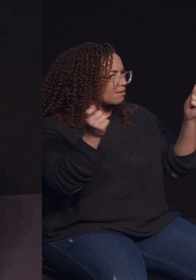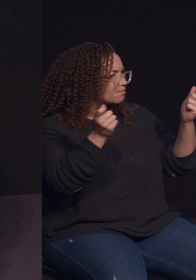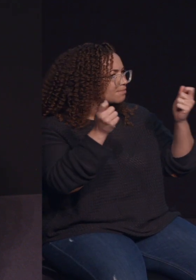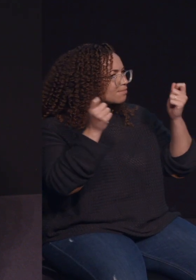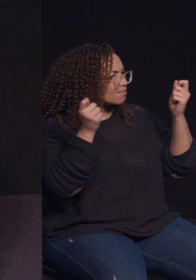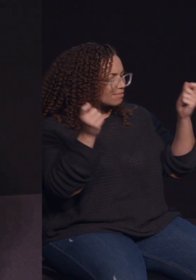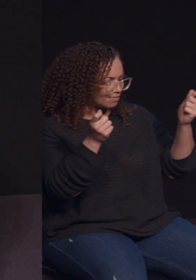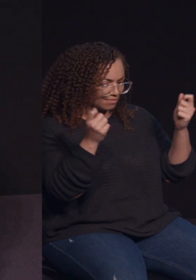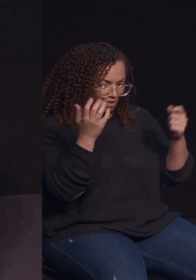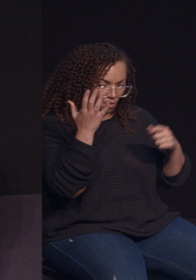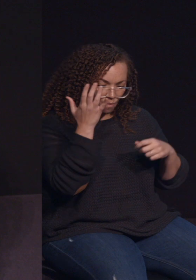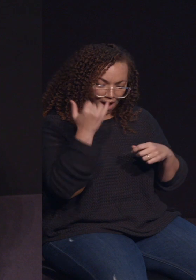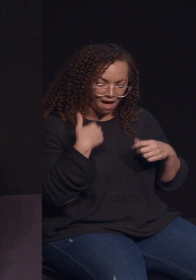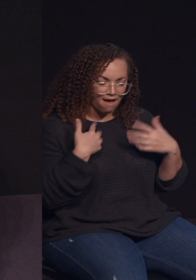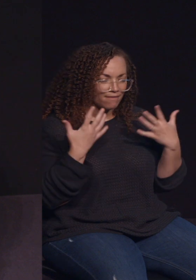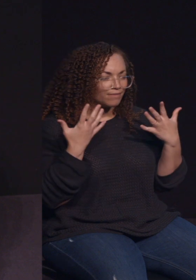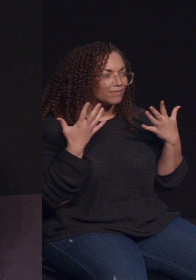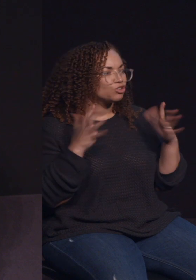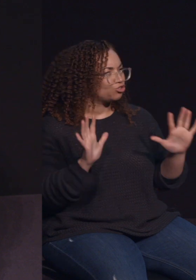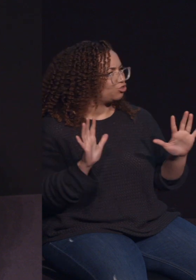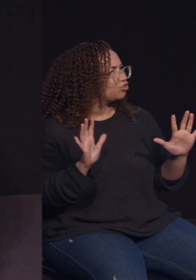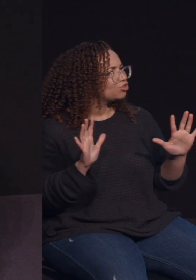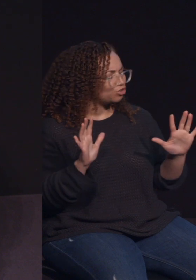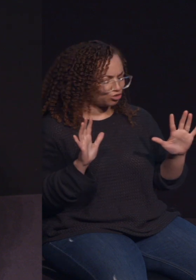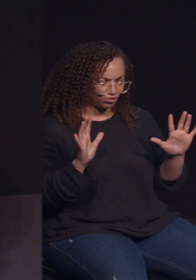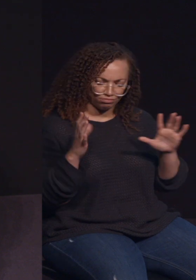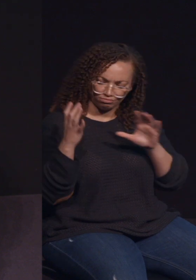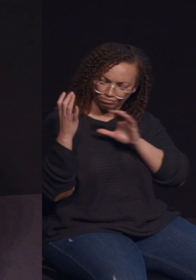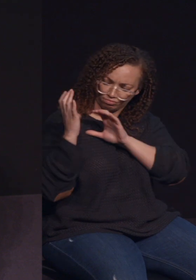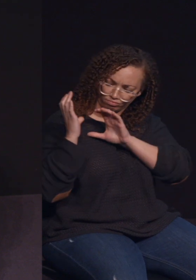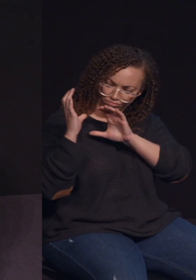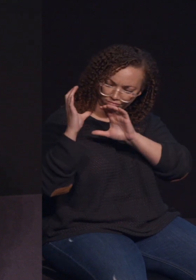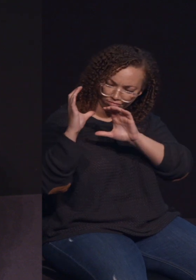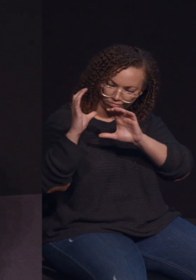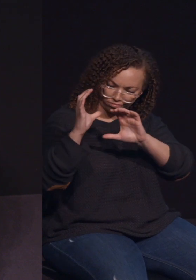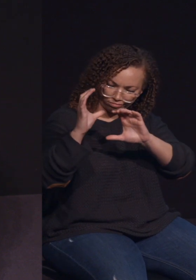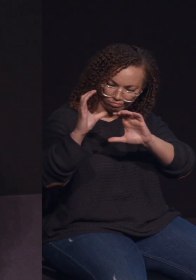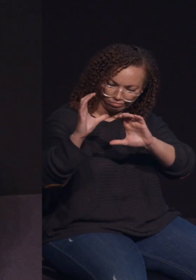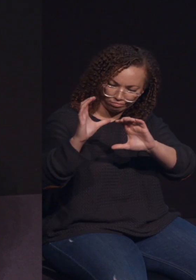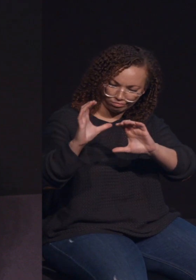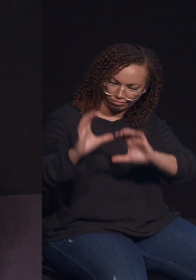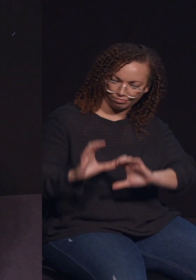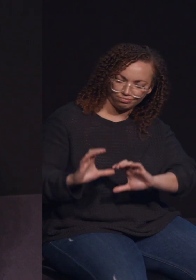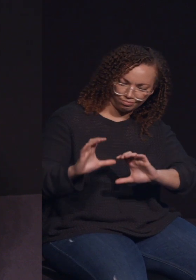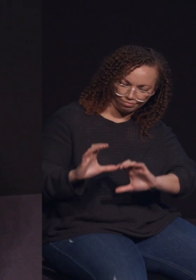Since I laid my burdens down